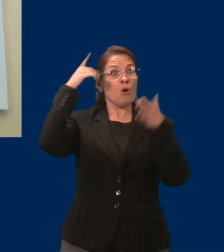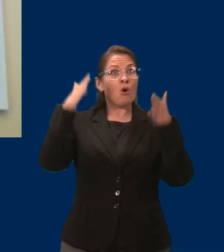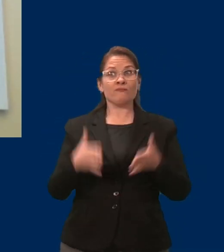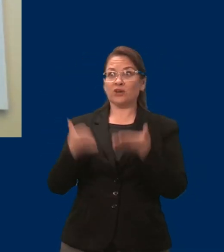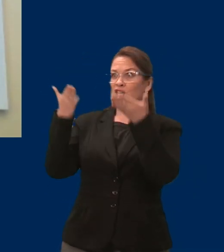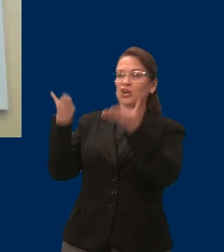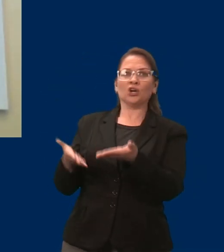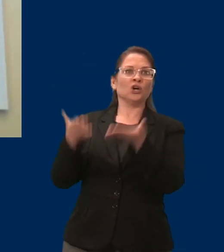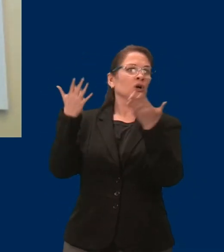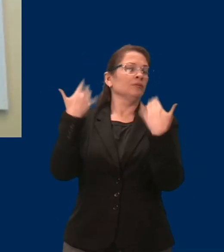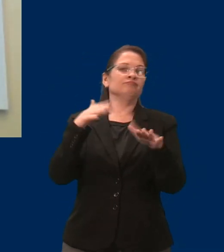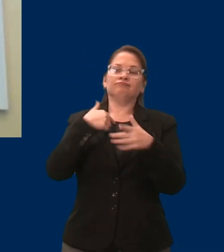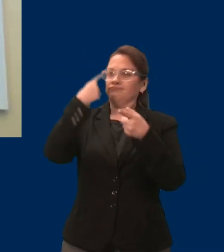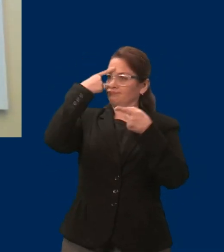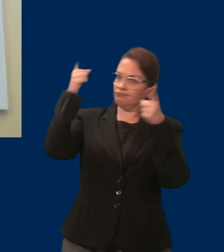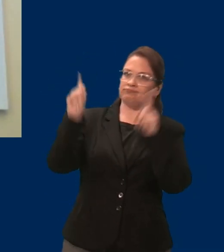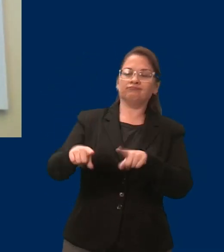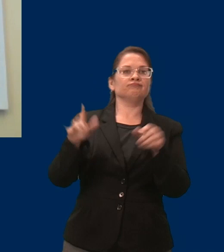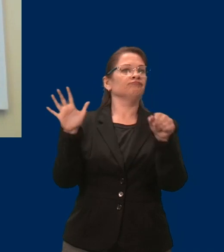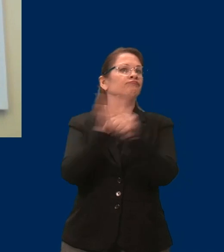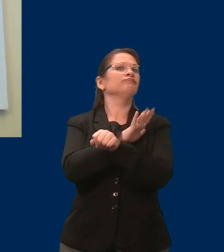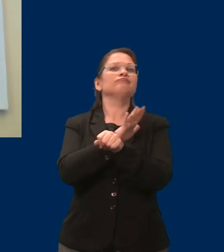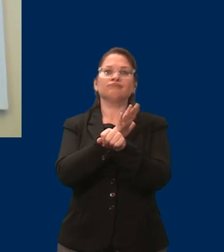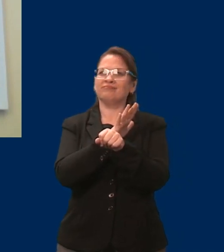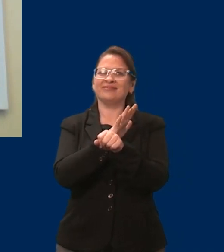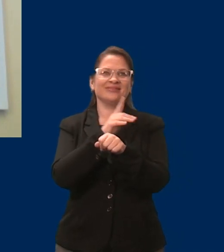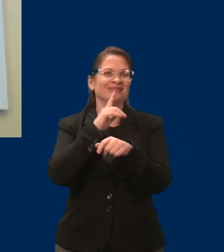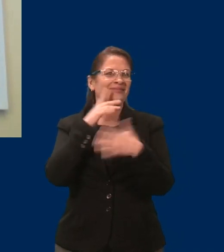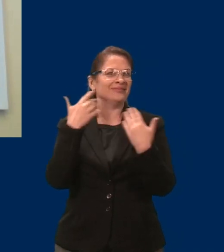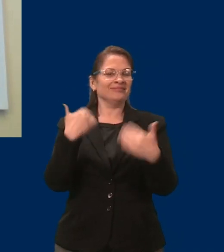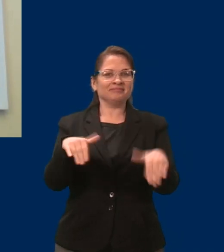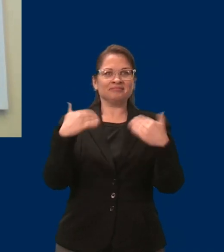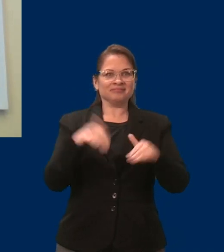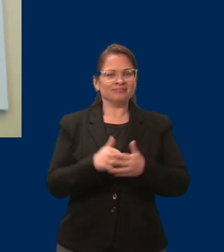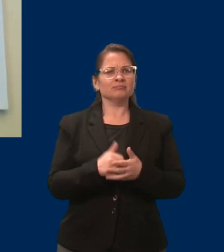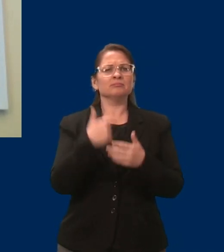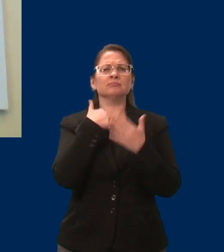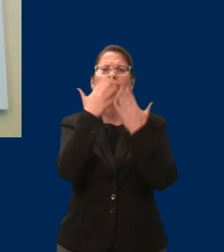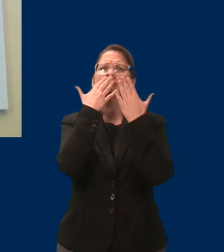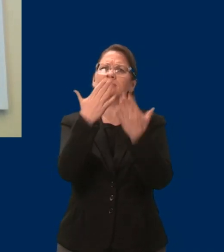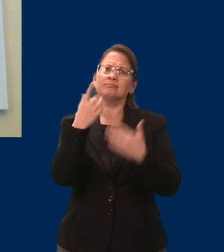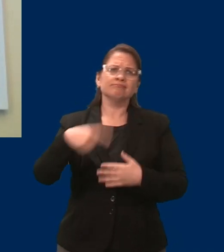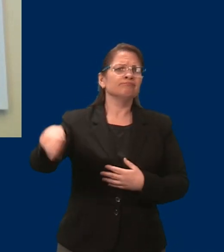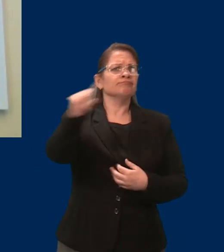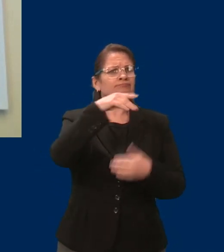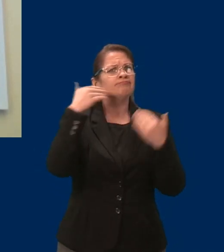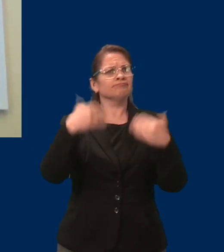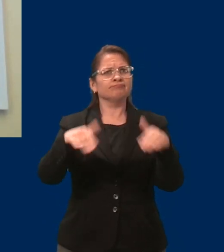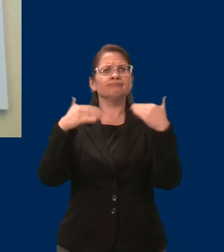and also just express my gratitude to the staff of MCD,